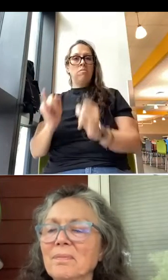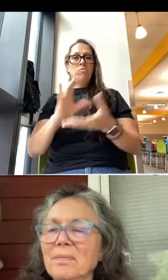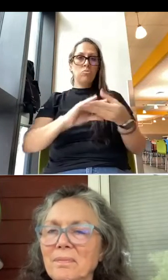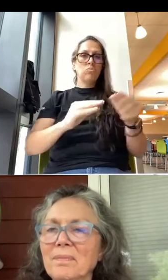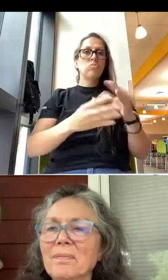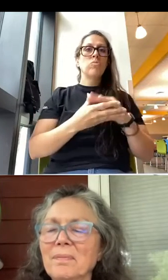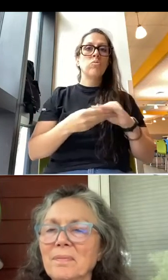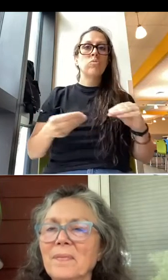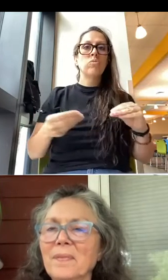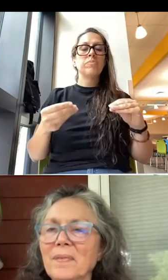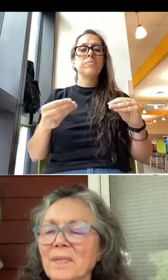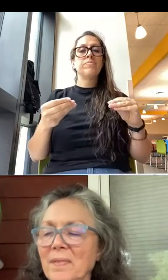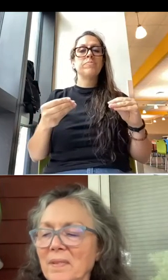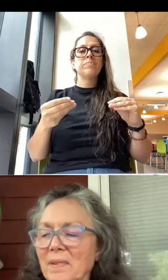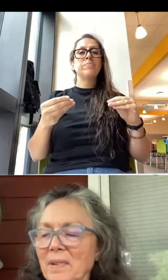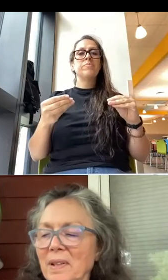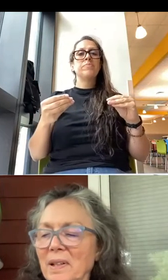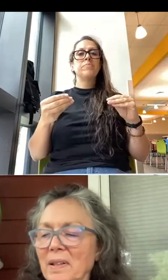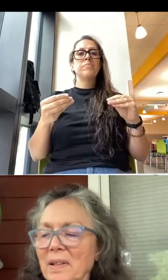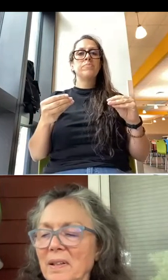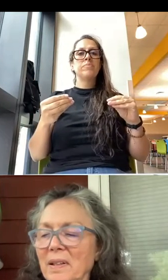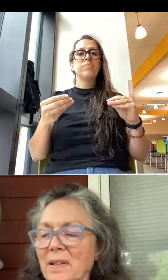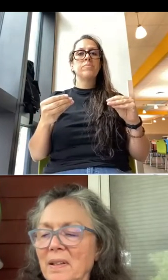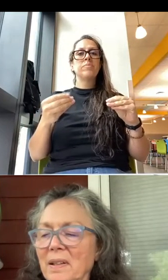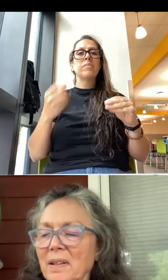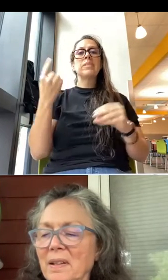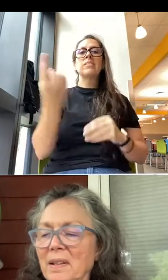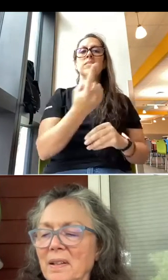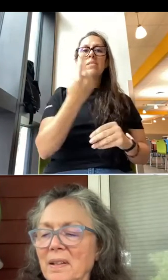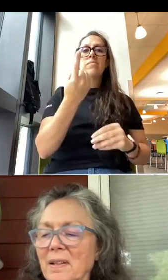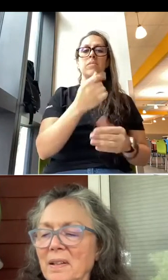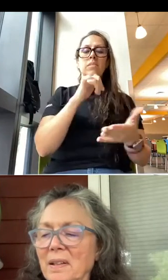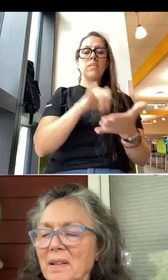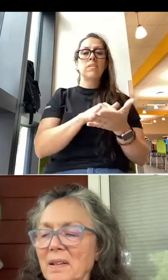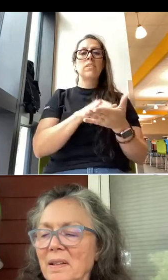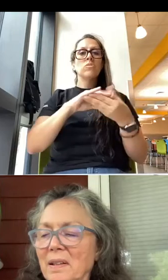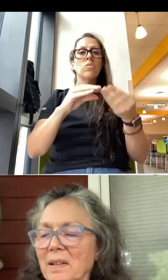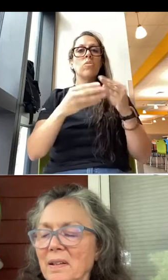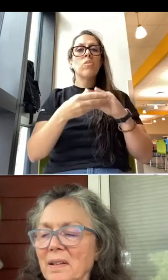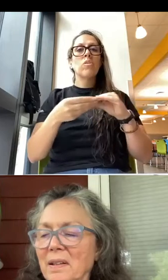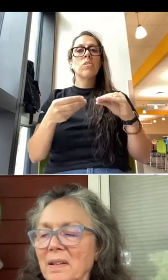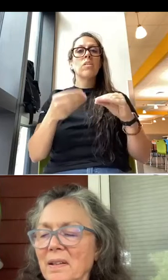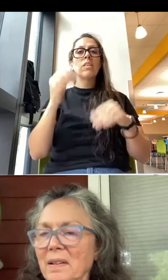something that, you know, a story that someone looking at them would never